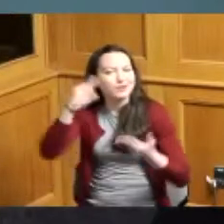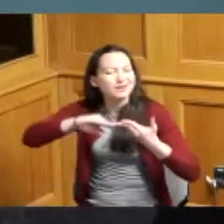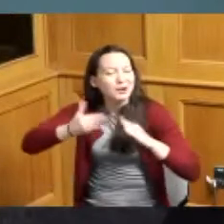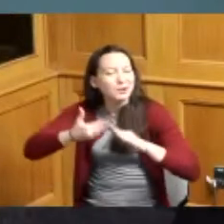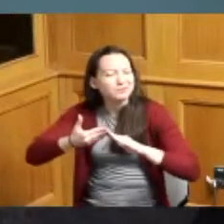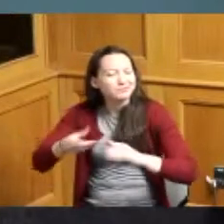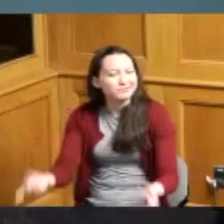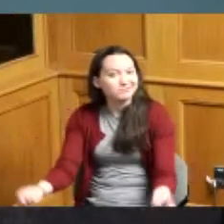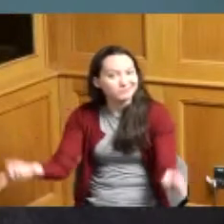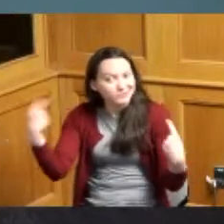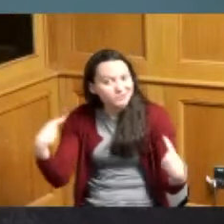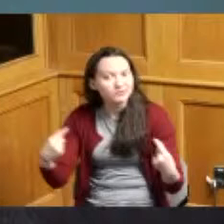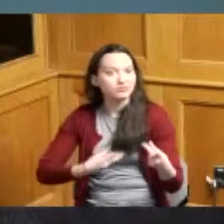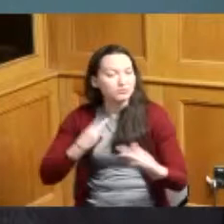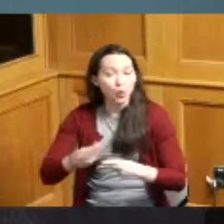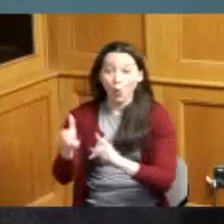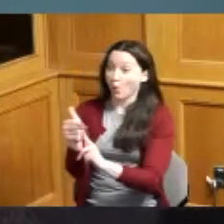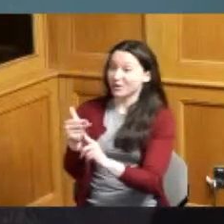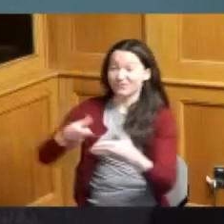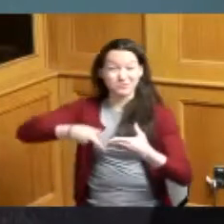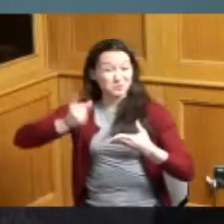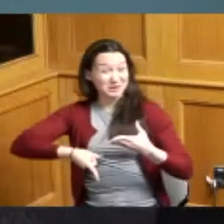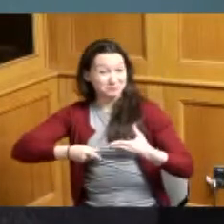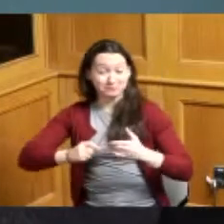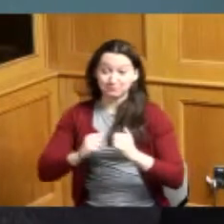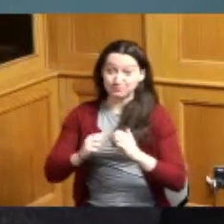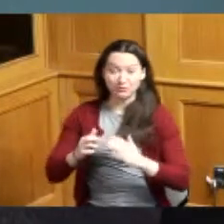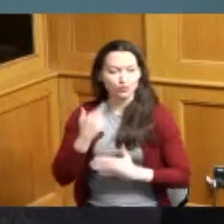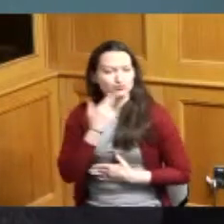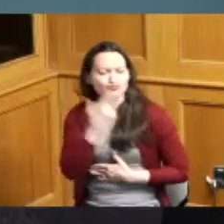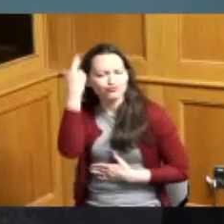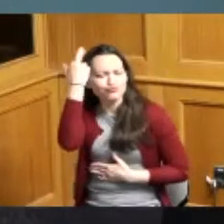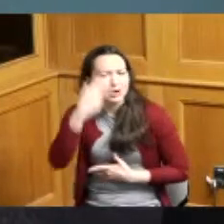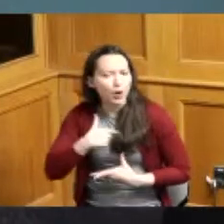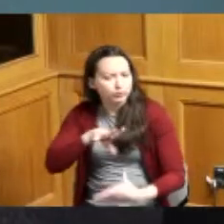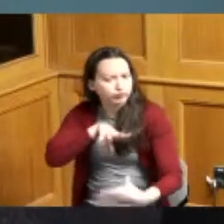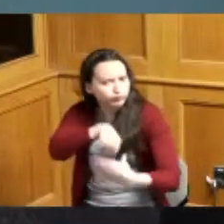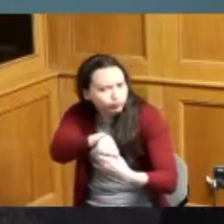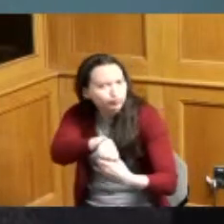that came and got a hotel for the weekend because they wanted to be a part of this it was right down